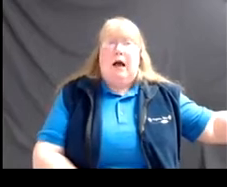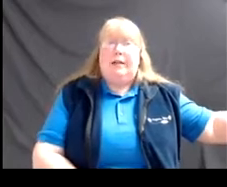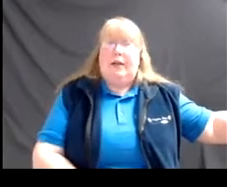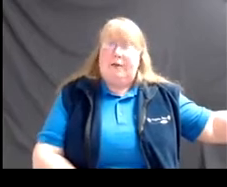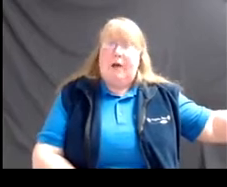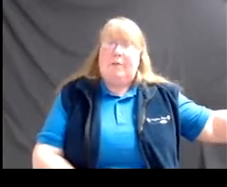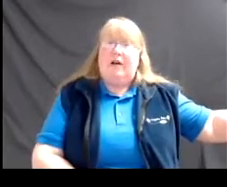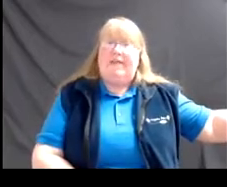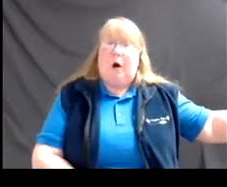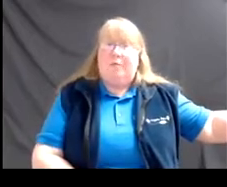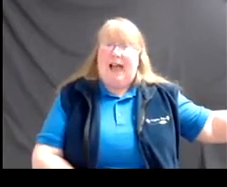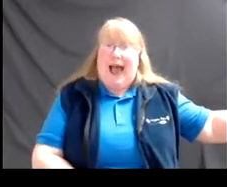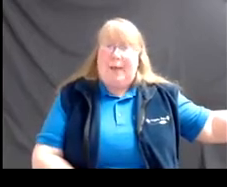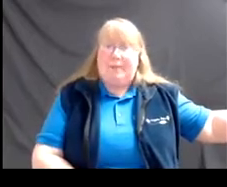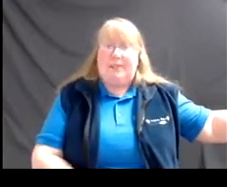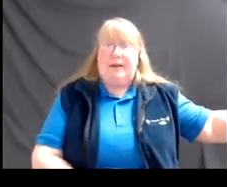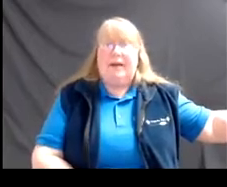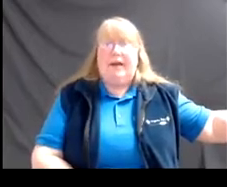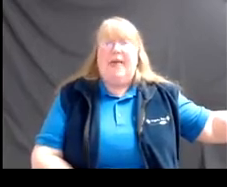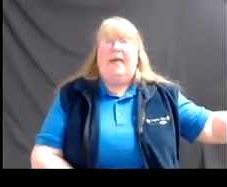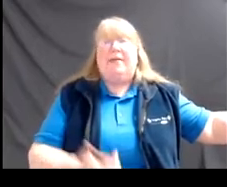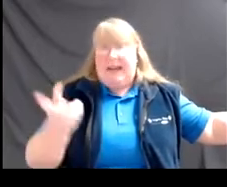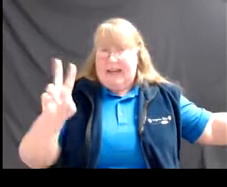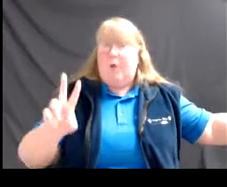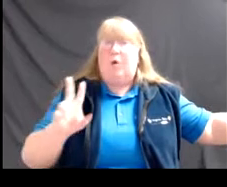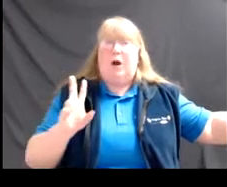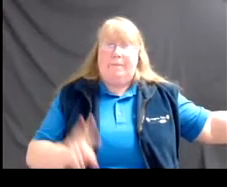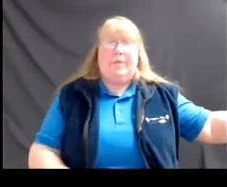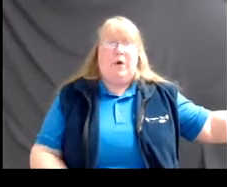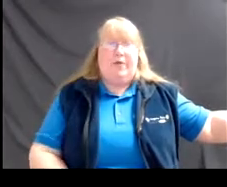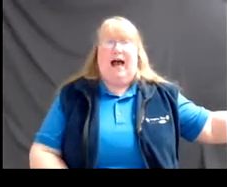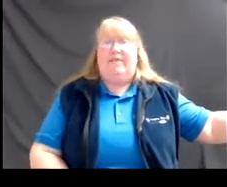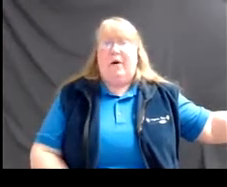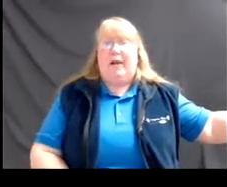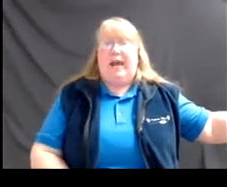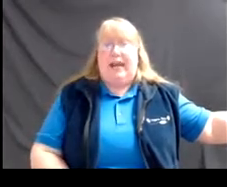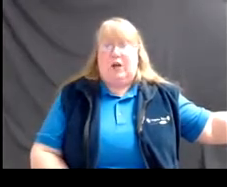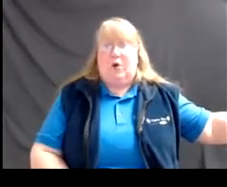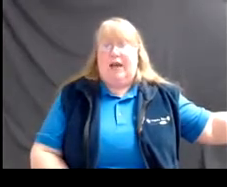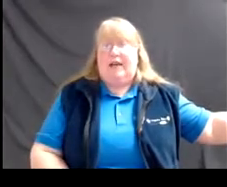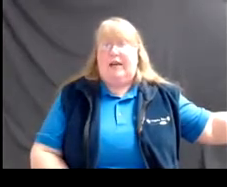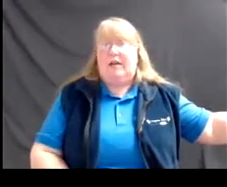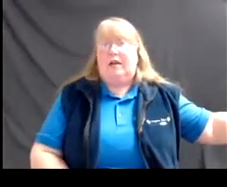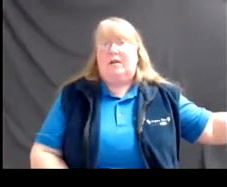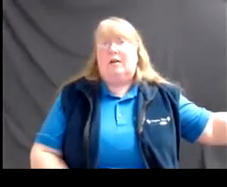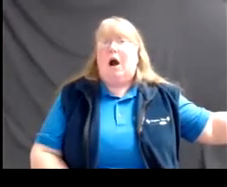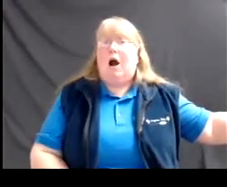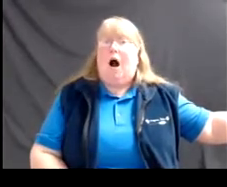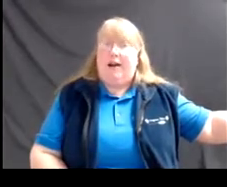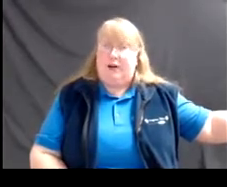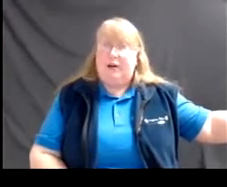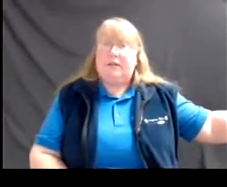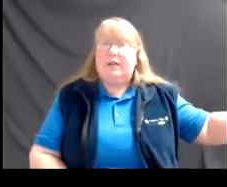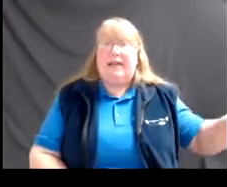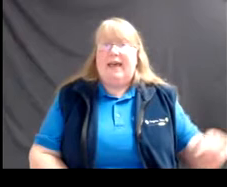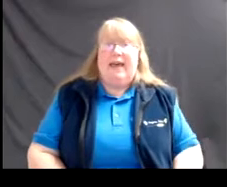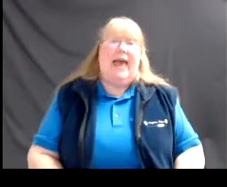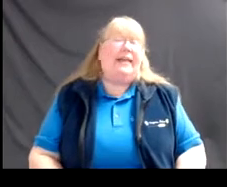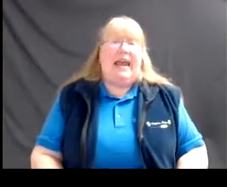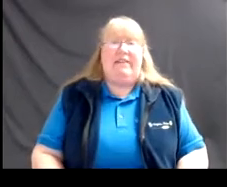Another couple of helpful apps, that again work on both iPhone and Android, are Otter and Ava.